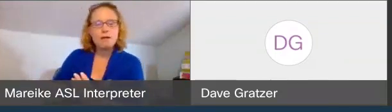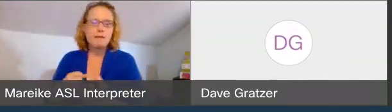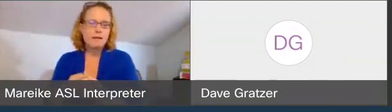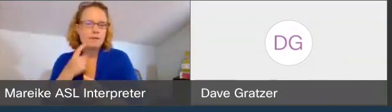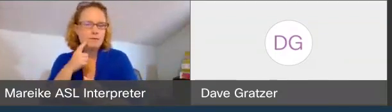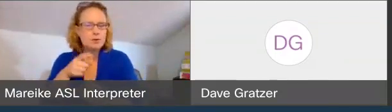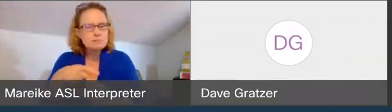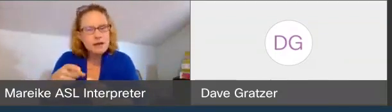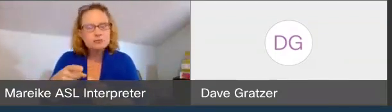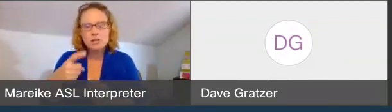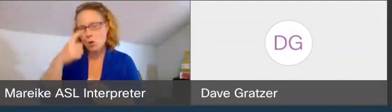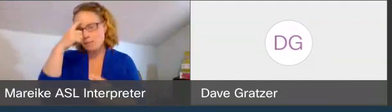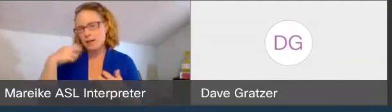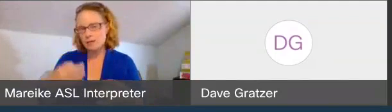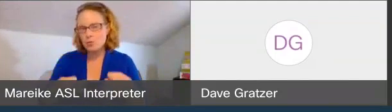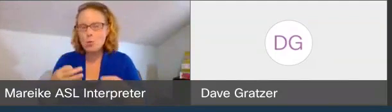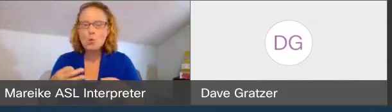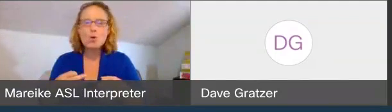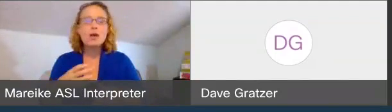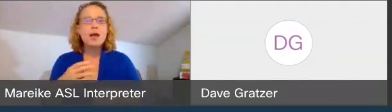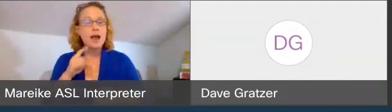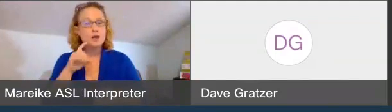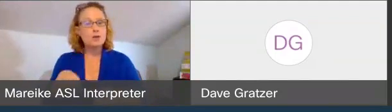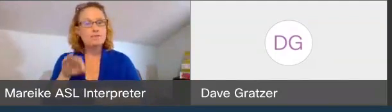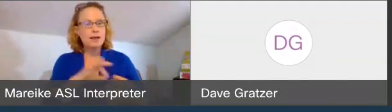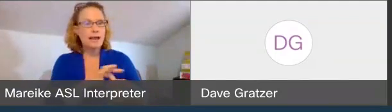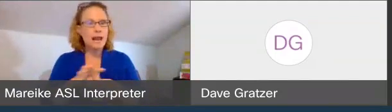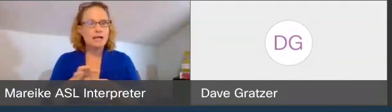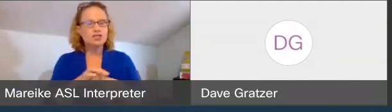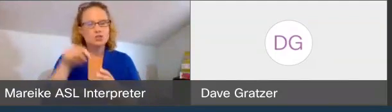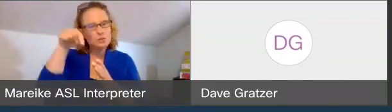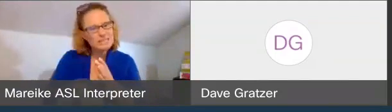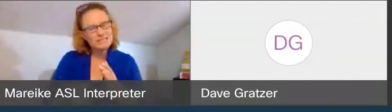And we find that connection to intensive mental health treatment is really valued by the courts.